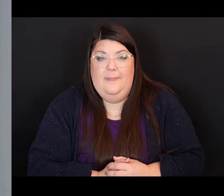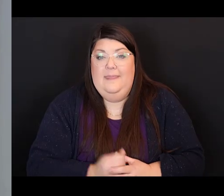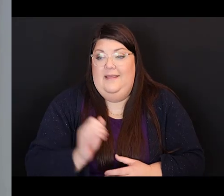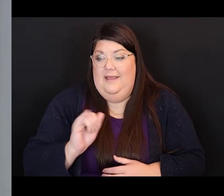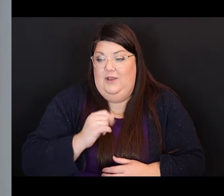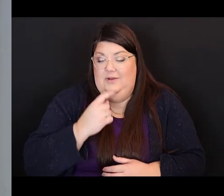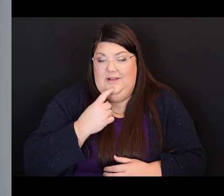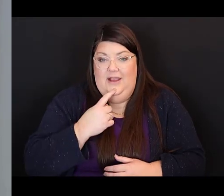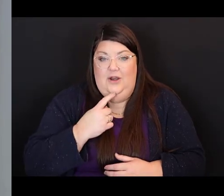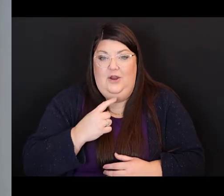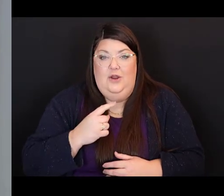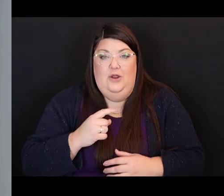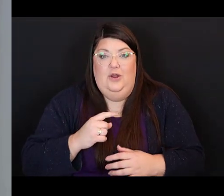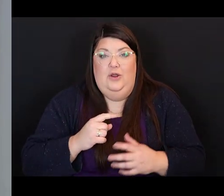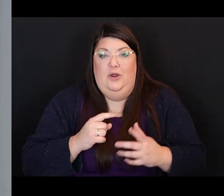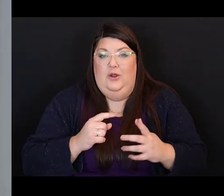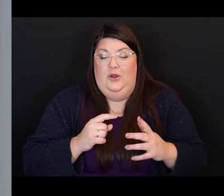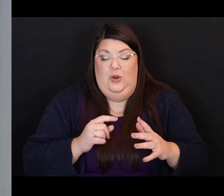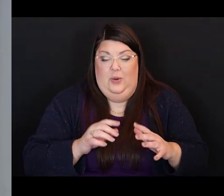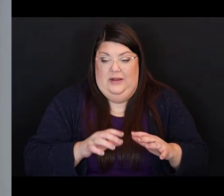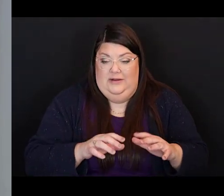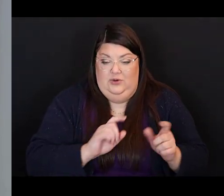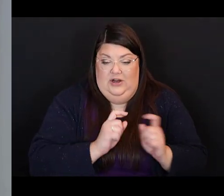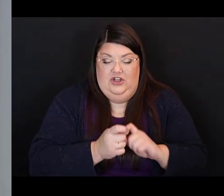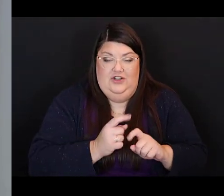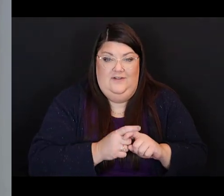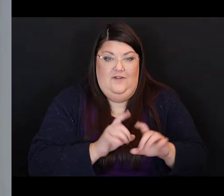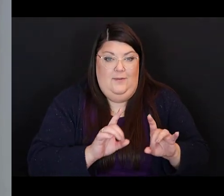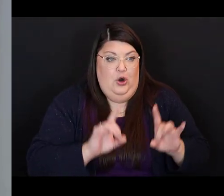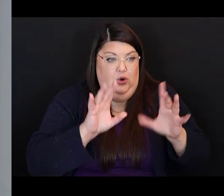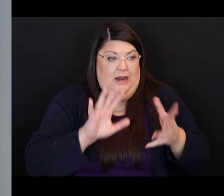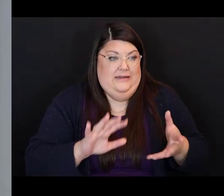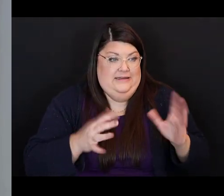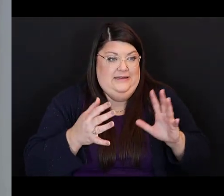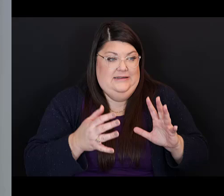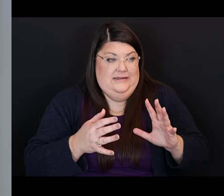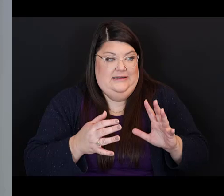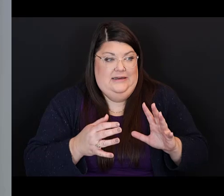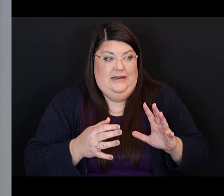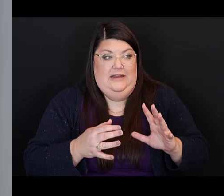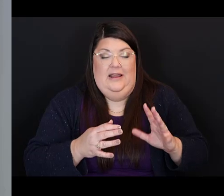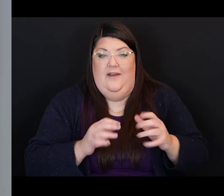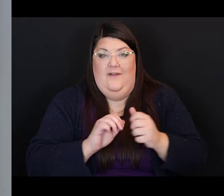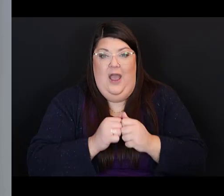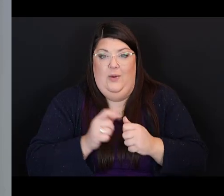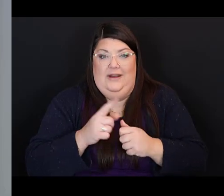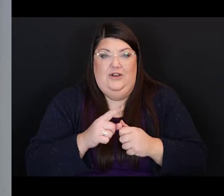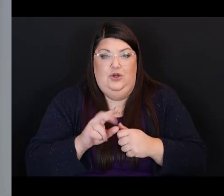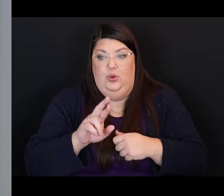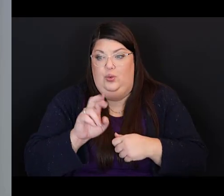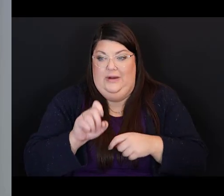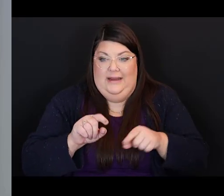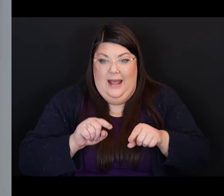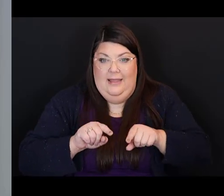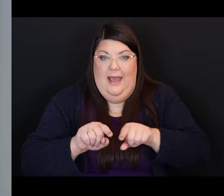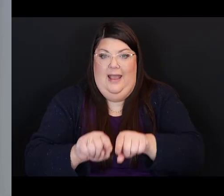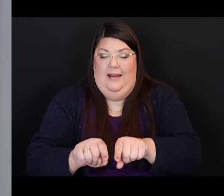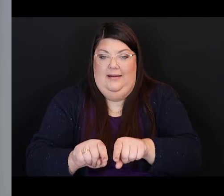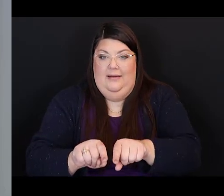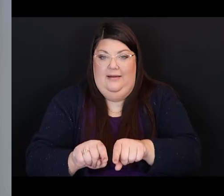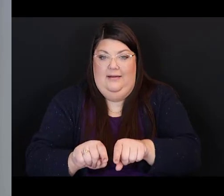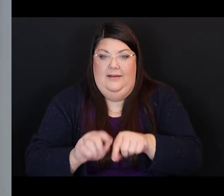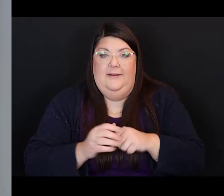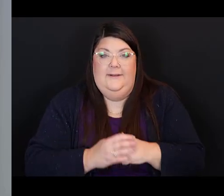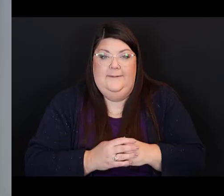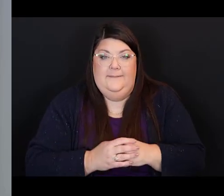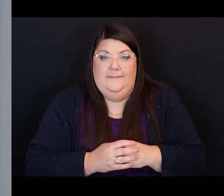you know we came out of a crisis of, you know, the great realignment if you will. Where there,